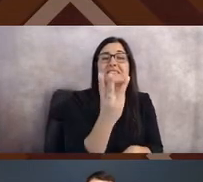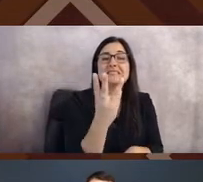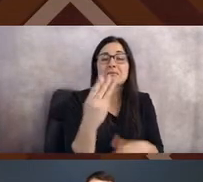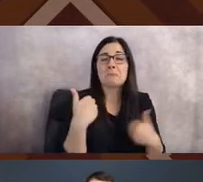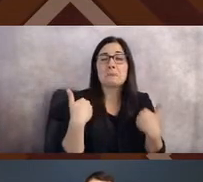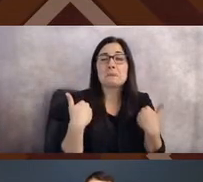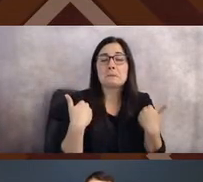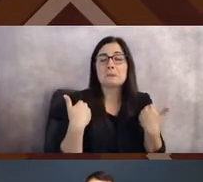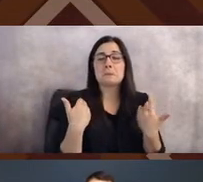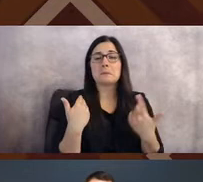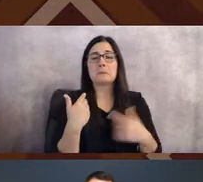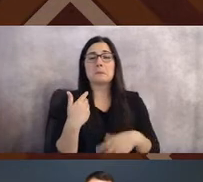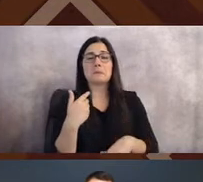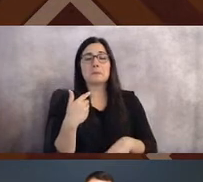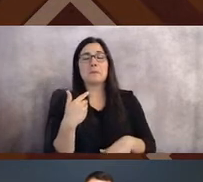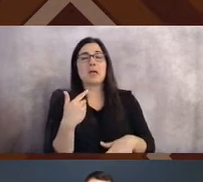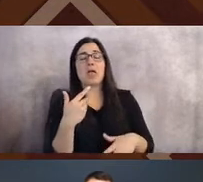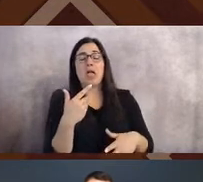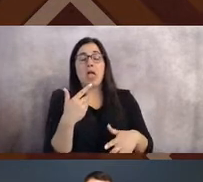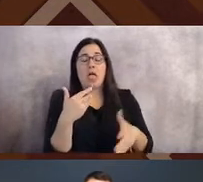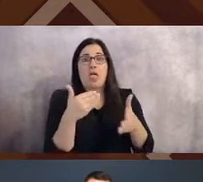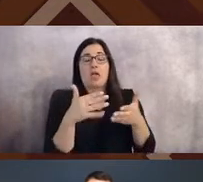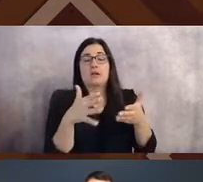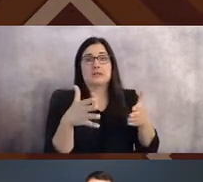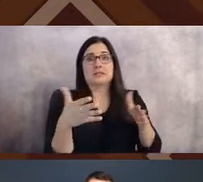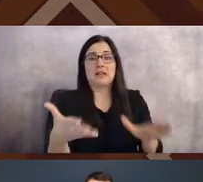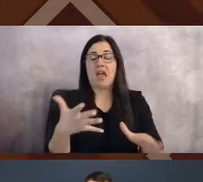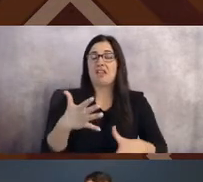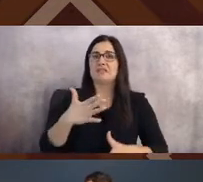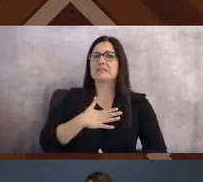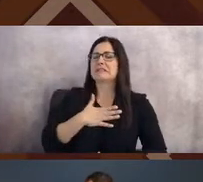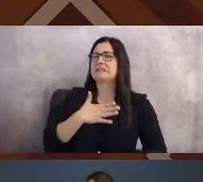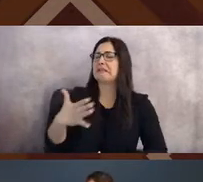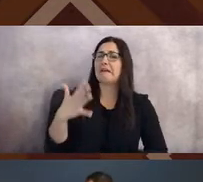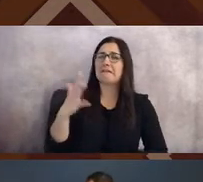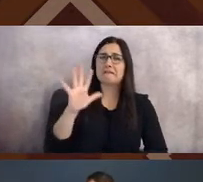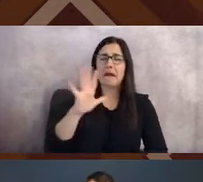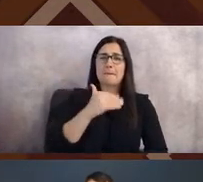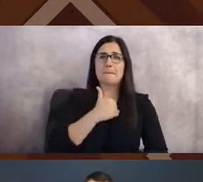in his deathbed confession. So the five members of the gang